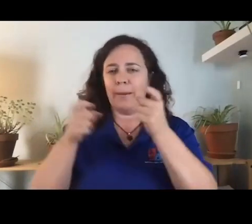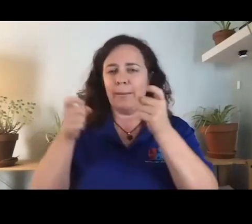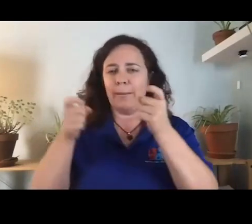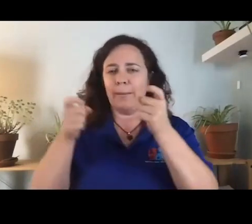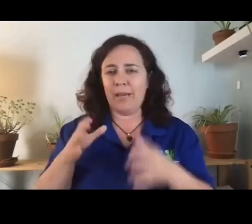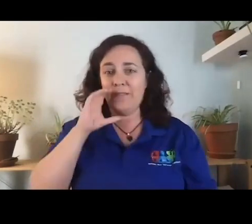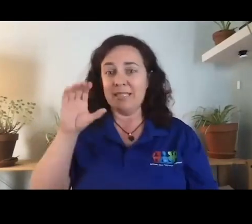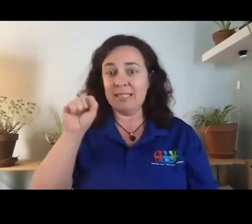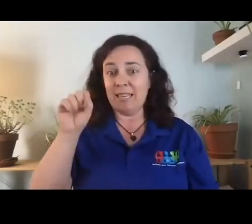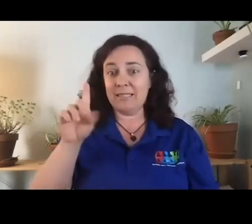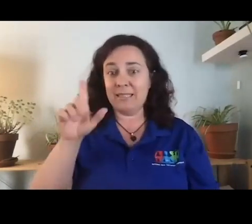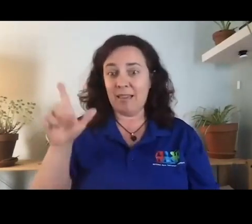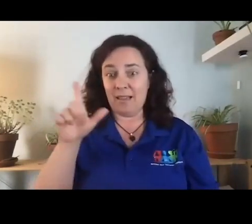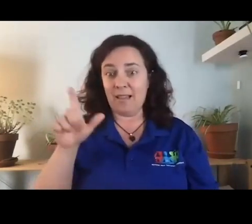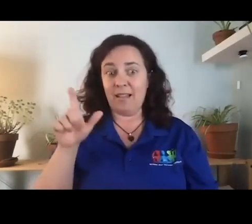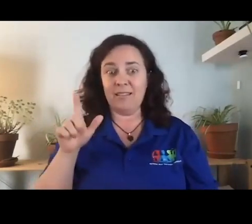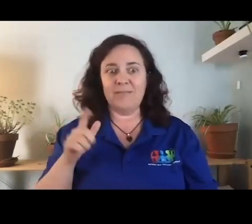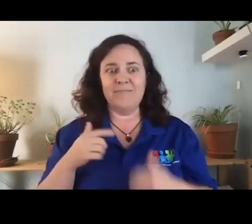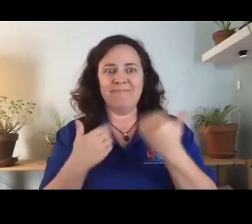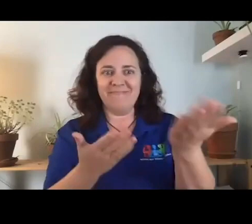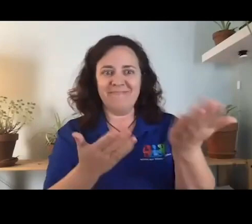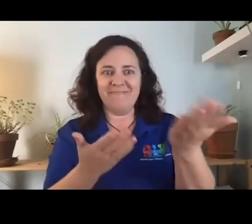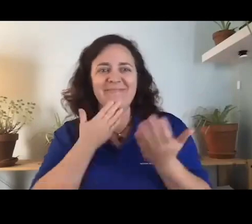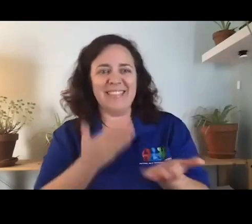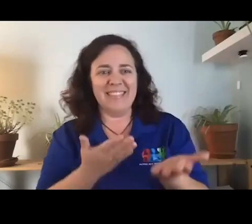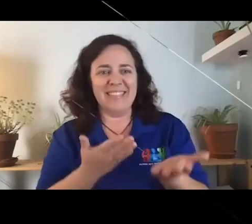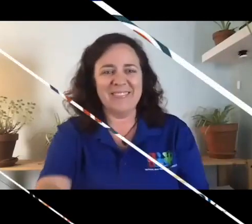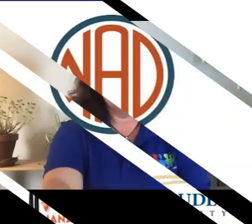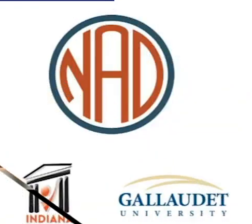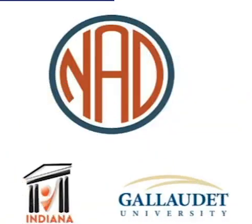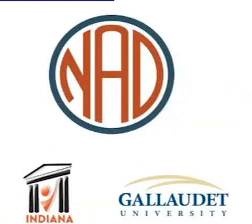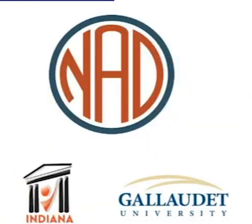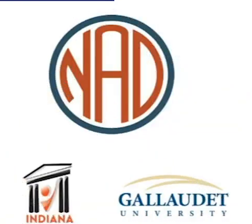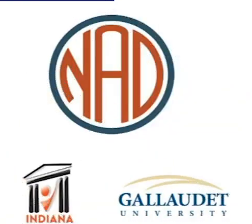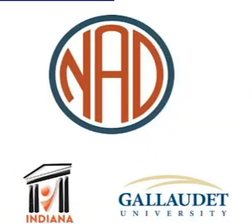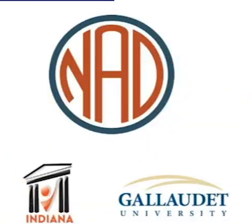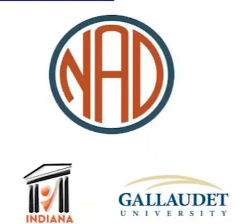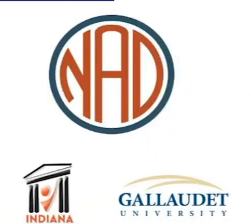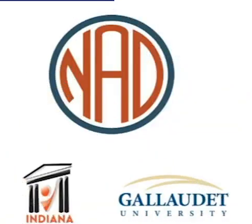Brian is the program manager for CSD Learns.